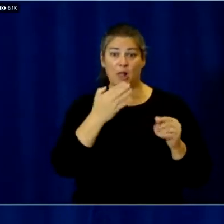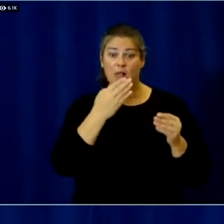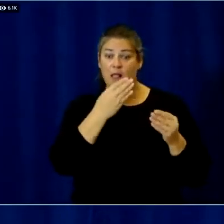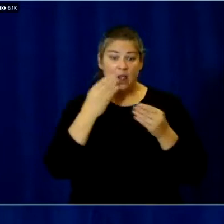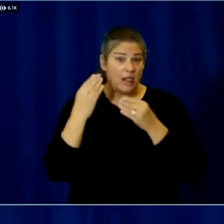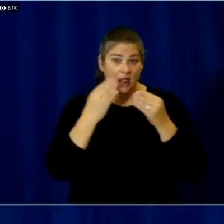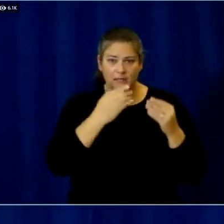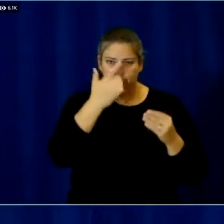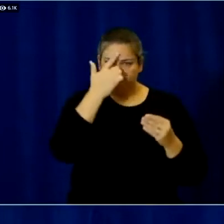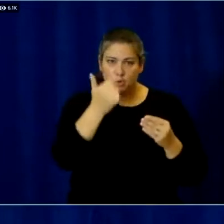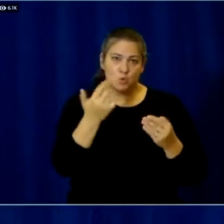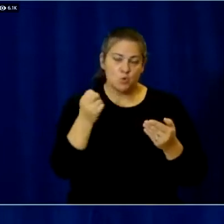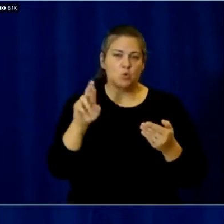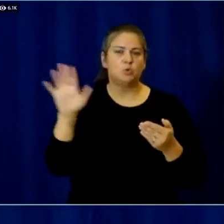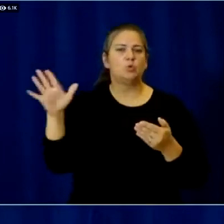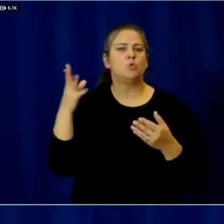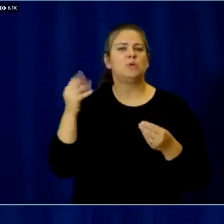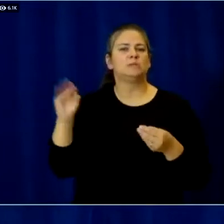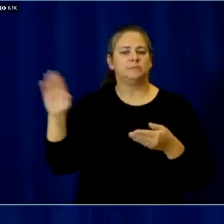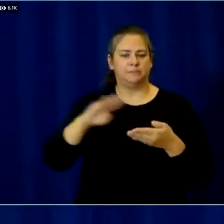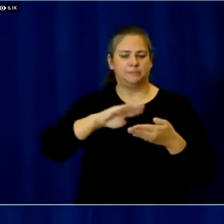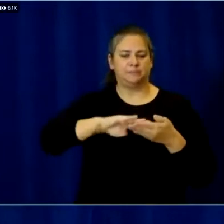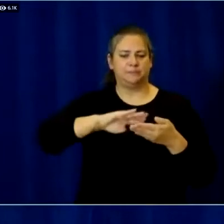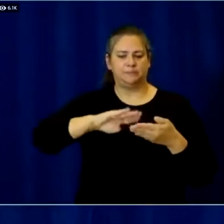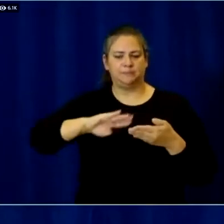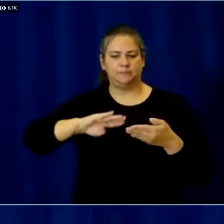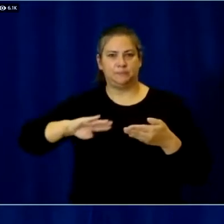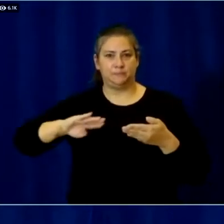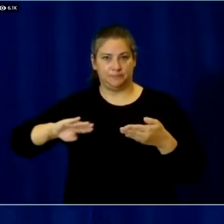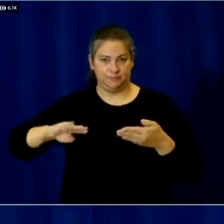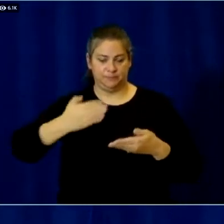have to. You can use a sponge, seal this up real tight,